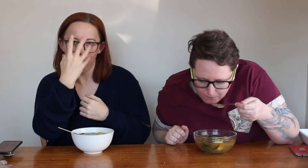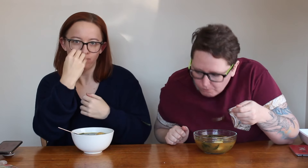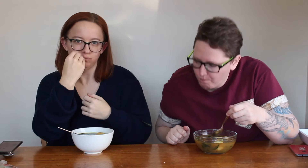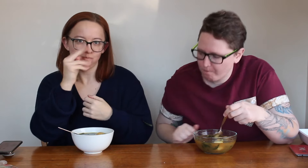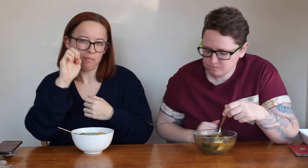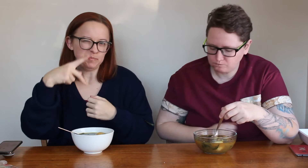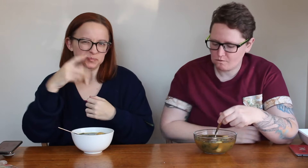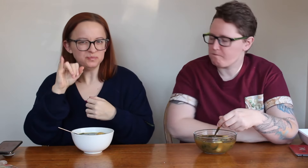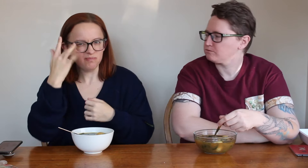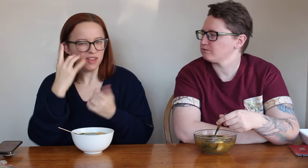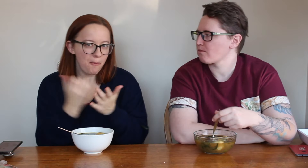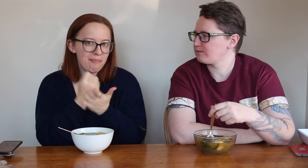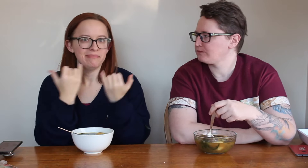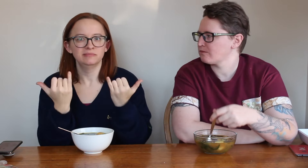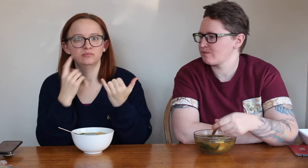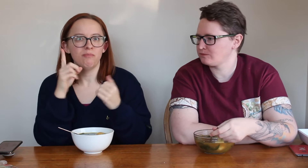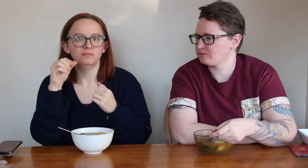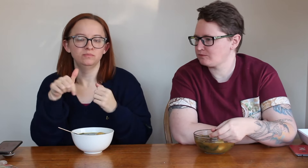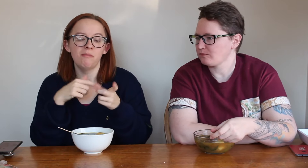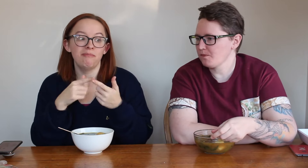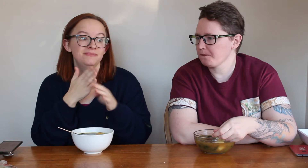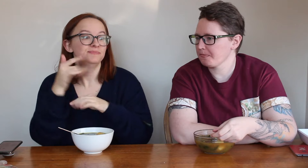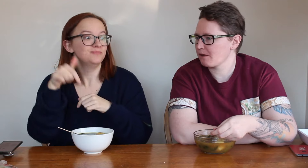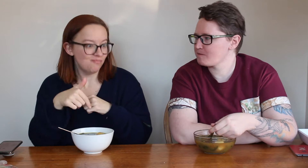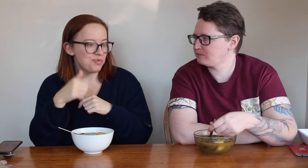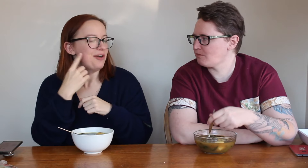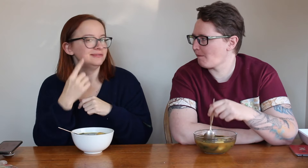Home made. Alright, so first let's eat.